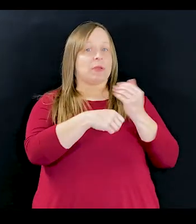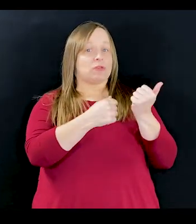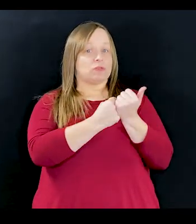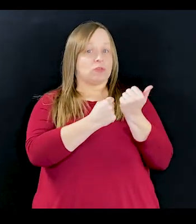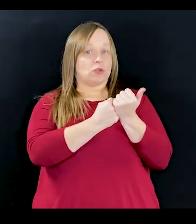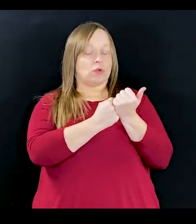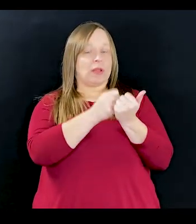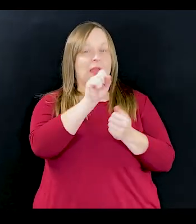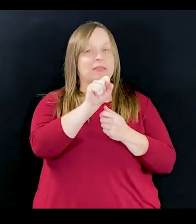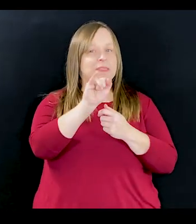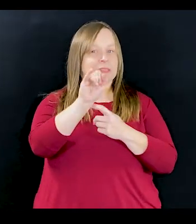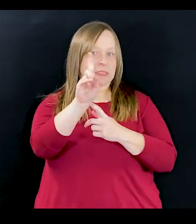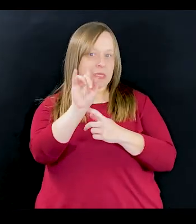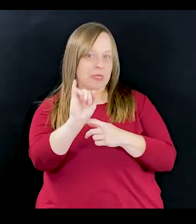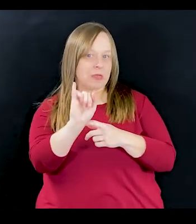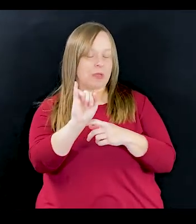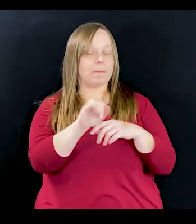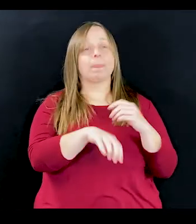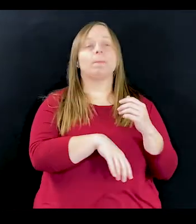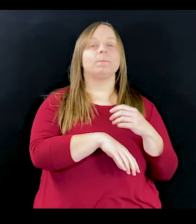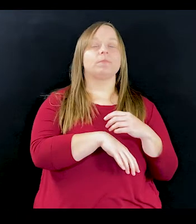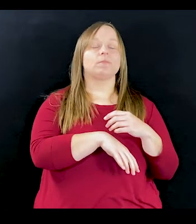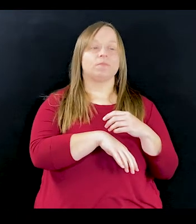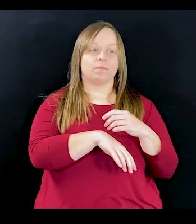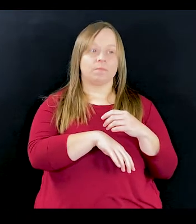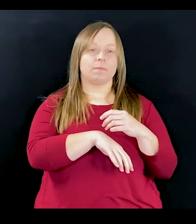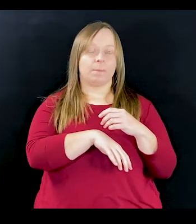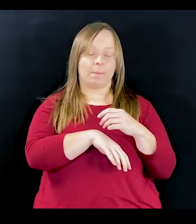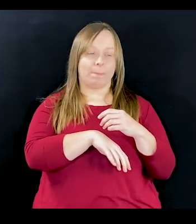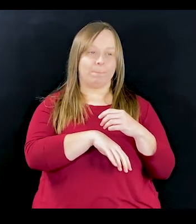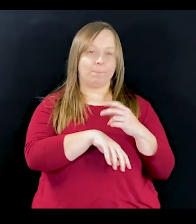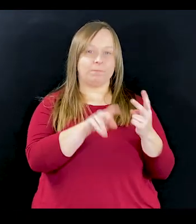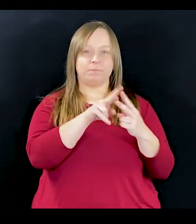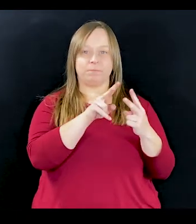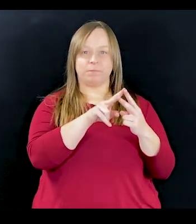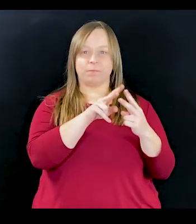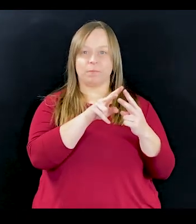Security income which is also known as SSI or Social Security disability income